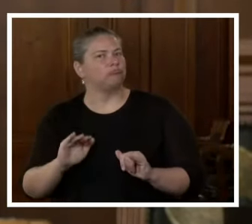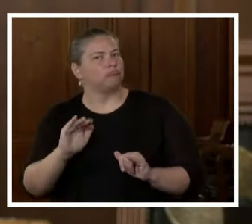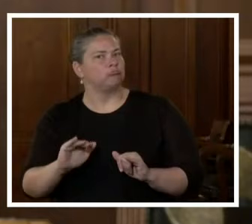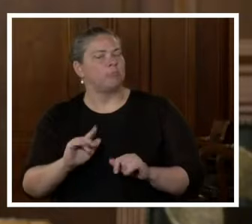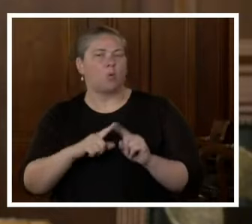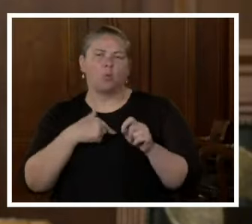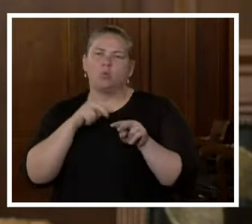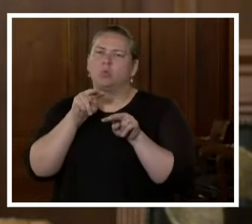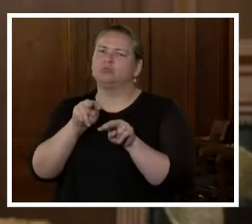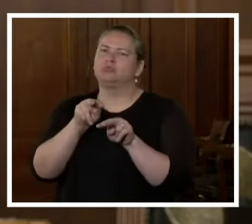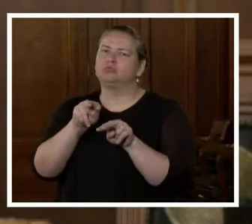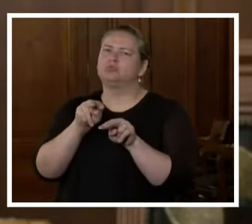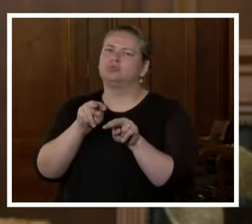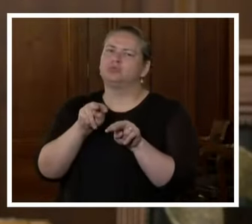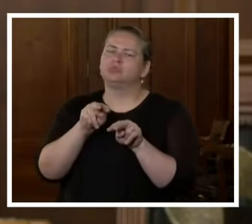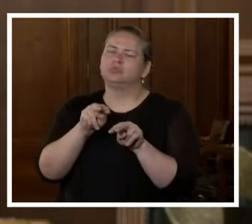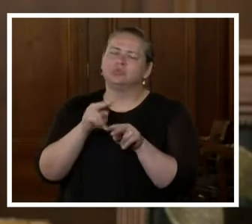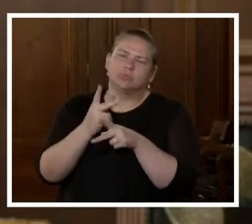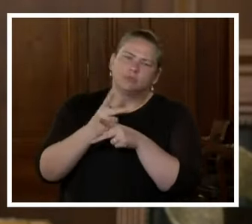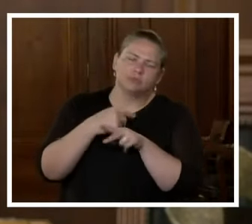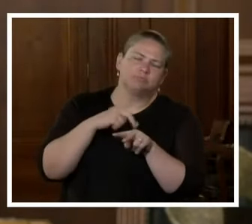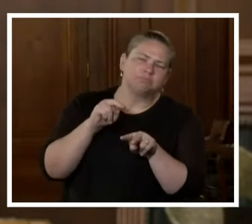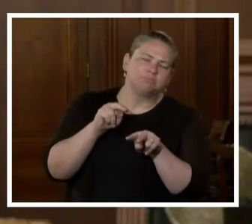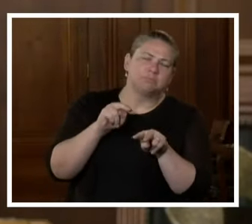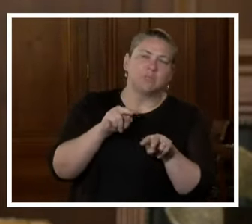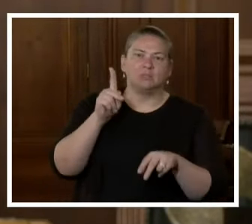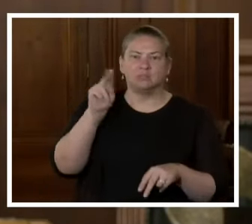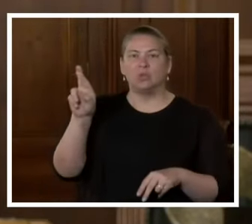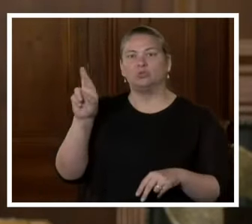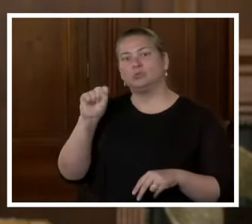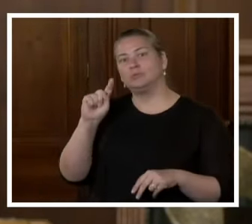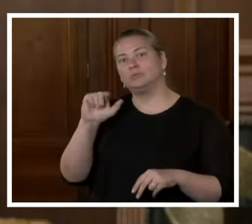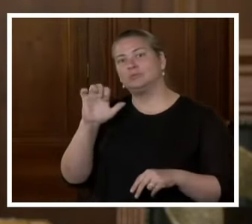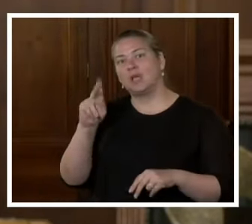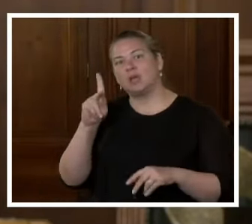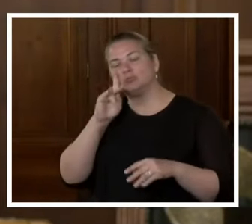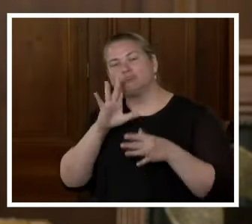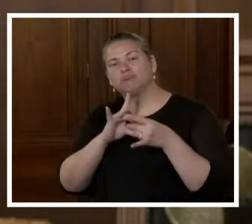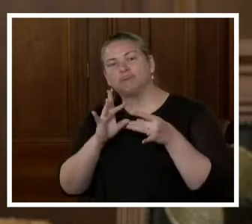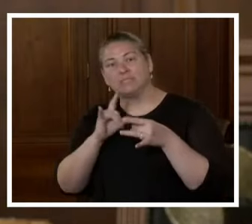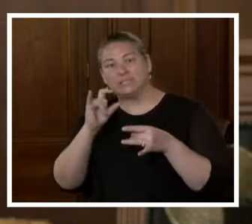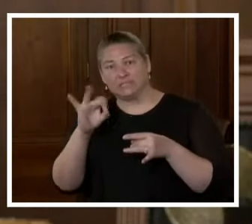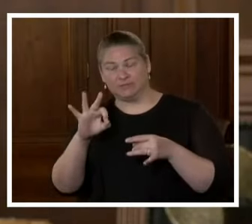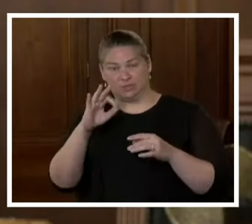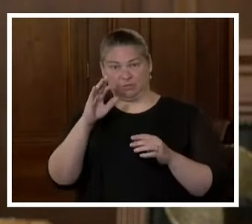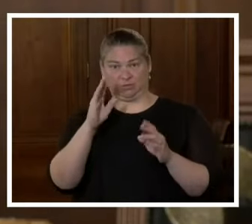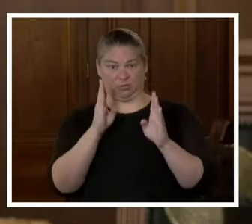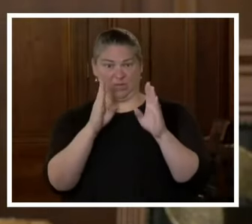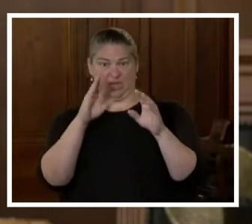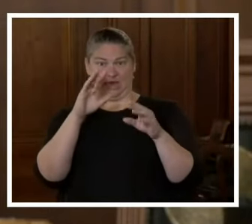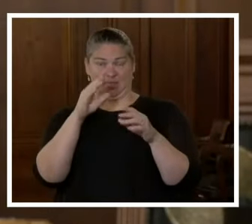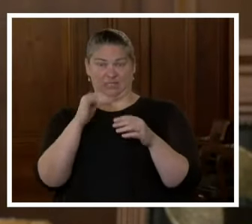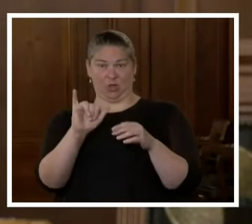FACTS IN CONTEXT. TOTAL NUMBER OF TESTS, 28,767.